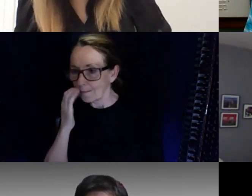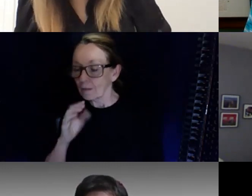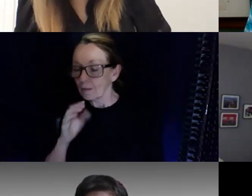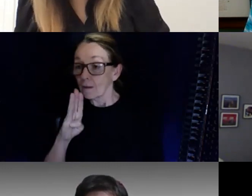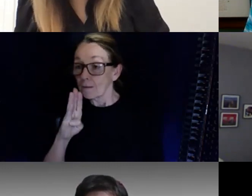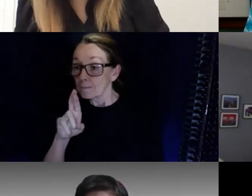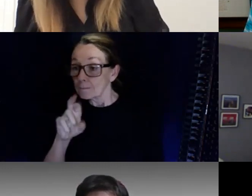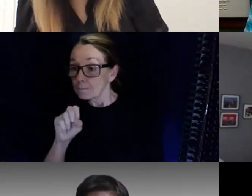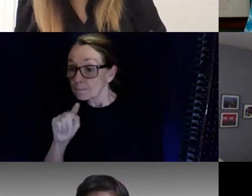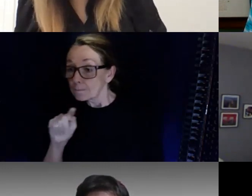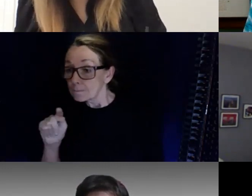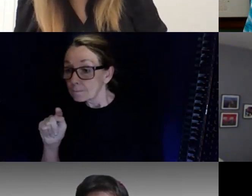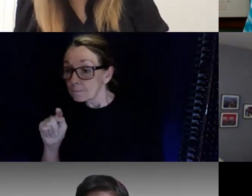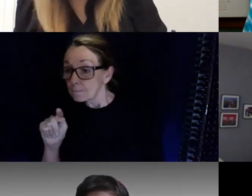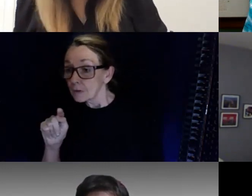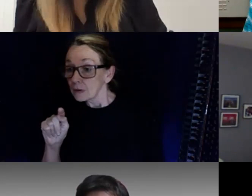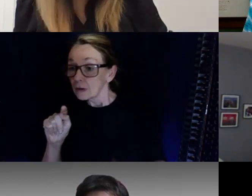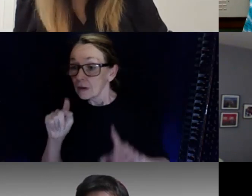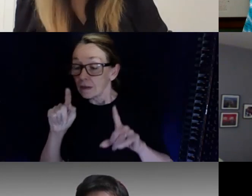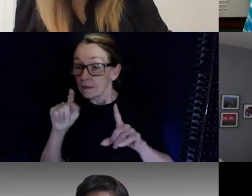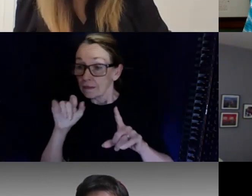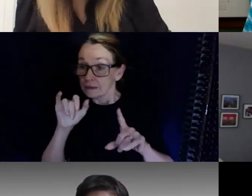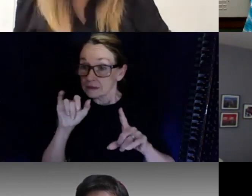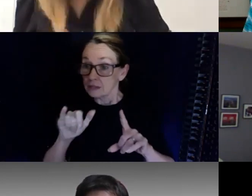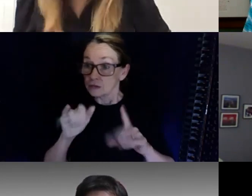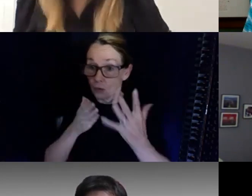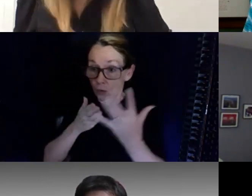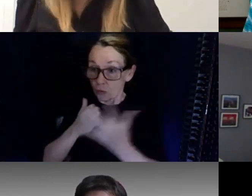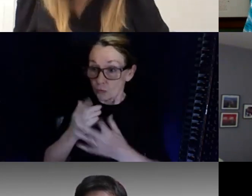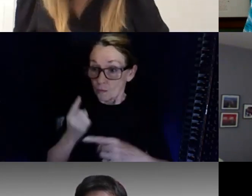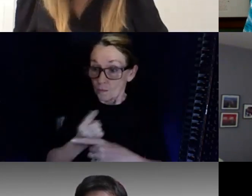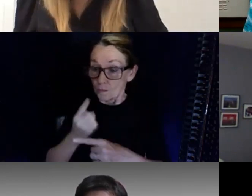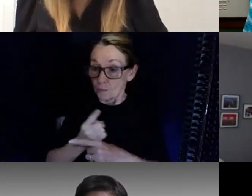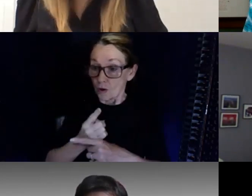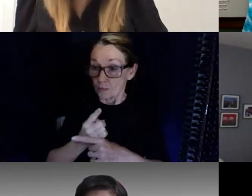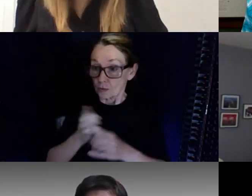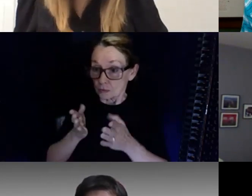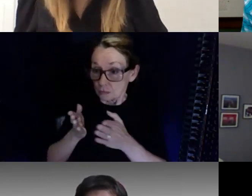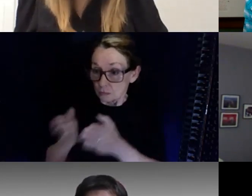I THINK THAT'S A GREAT IDEA. LIKE EMTs, PARAMEDICS. THANK YOU.